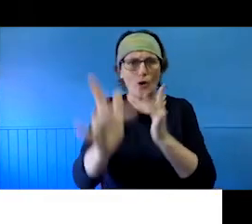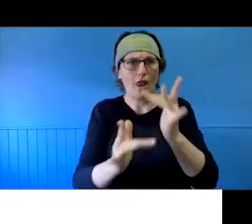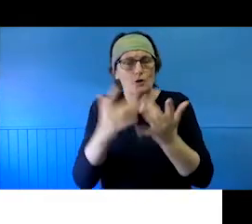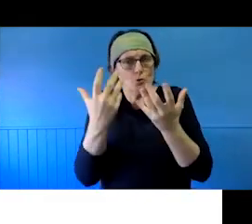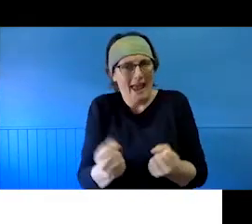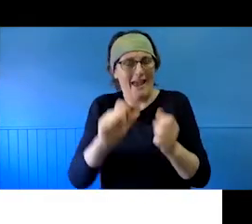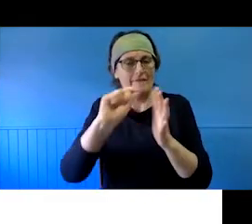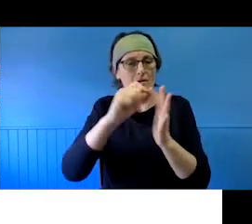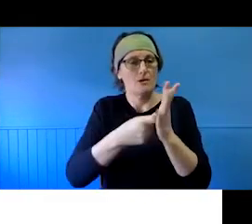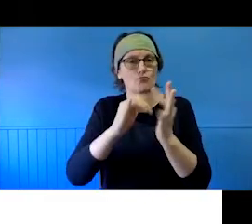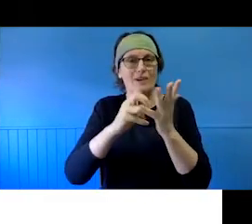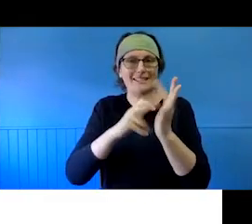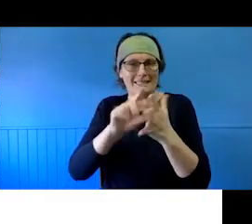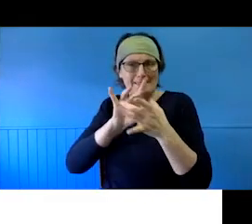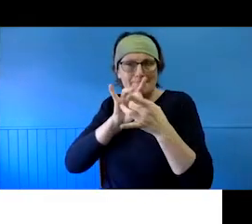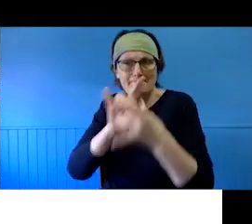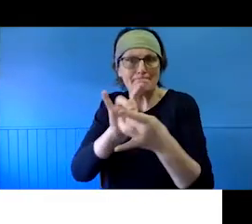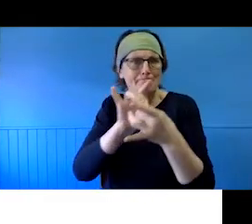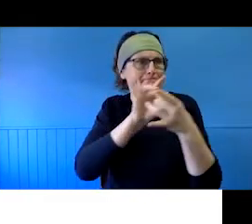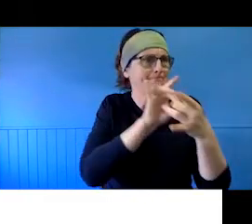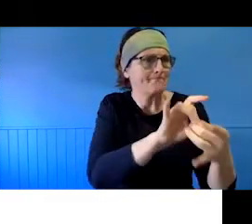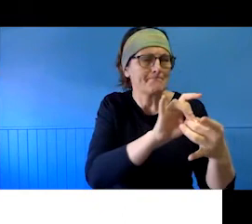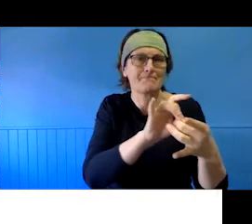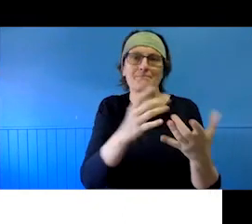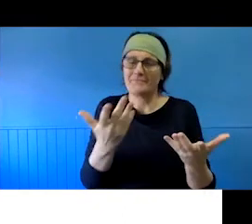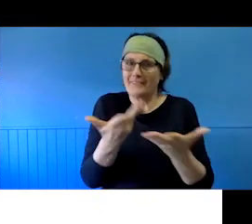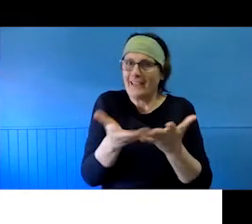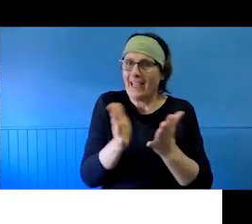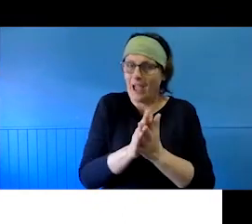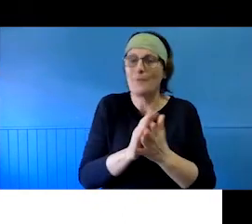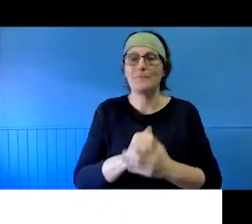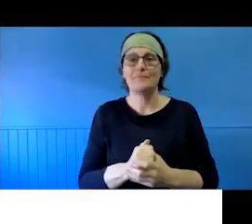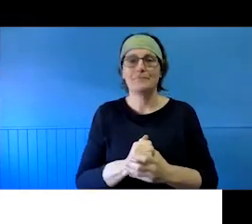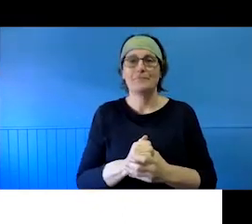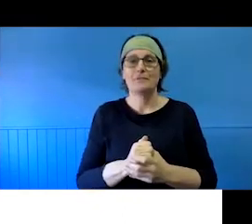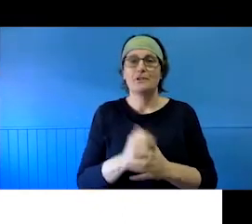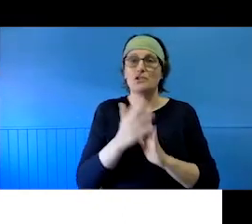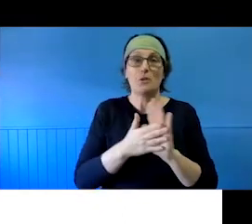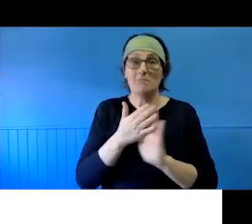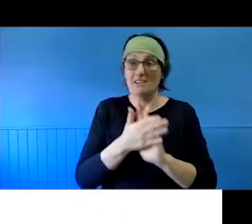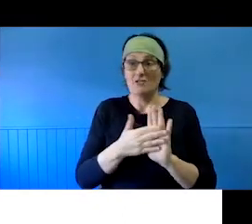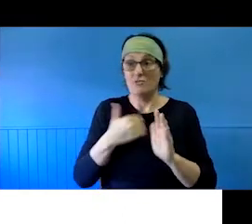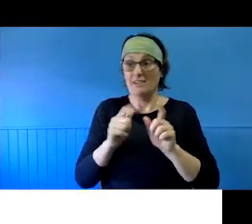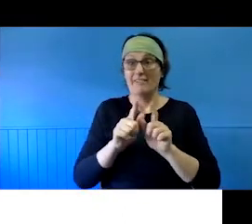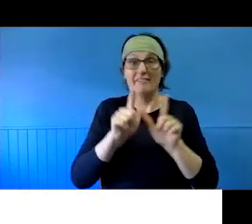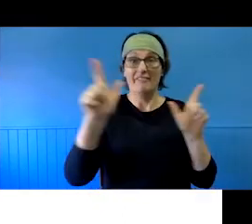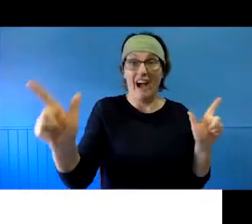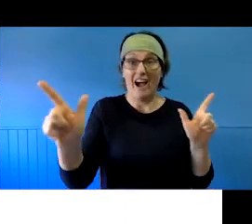like you're communicating, just as you would in an ensemble but you're not next-door to your neighbour - you're actually talking through a